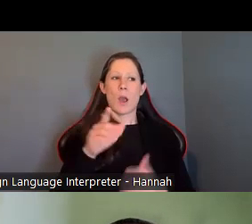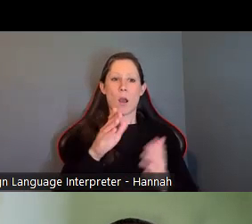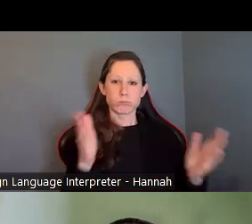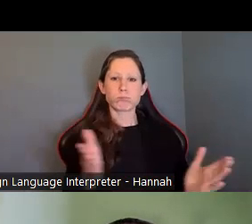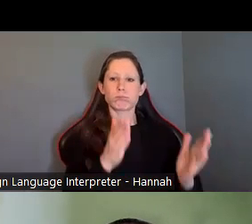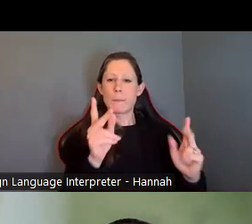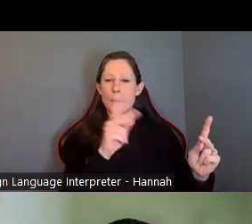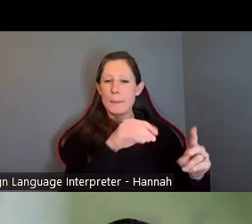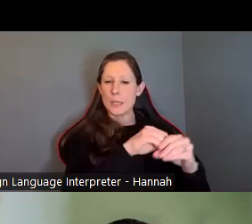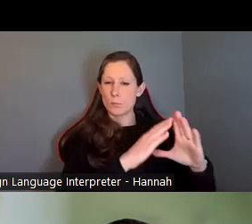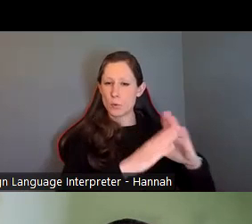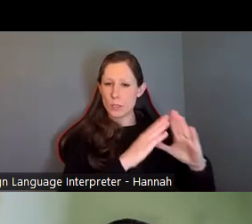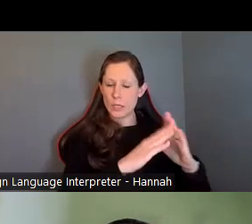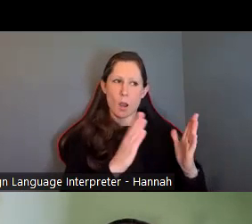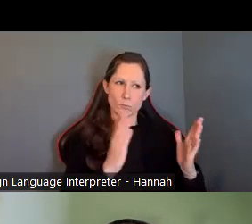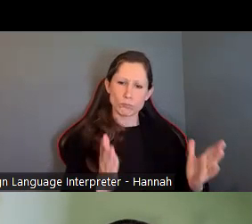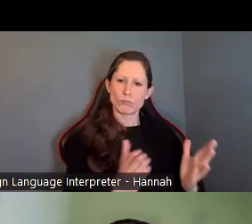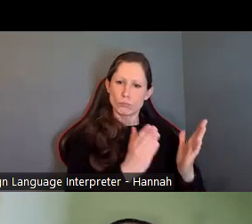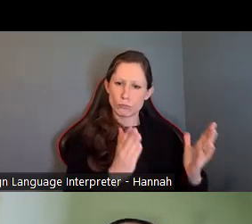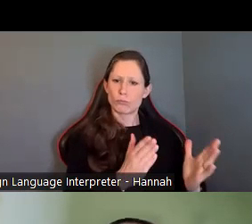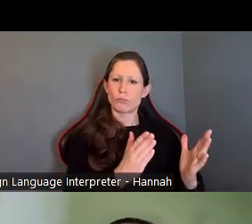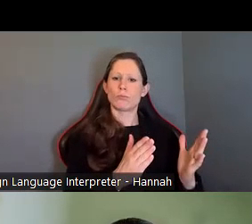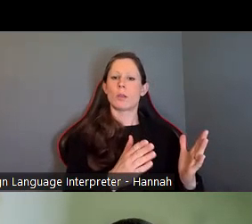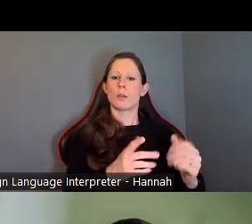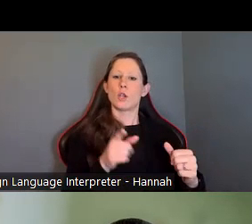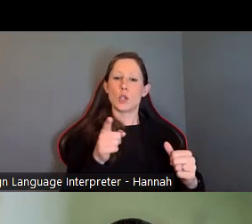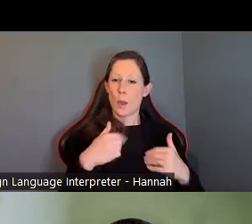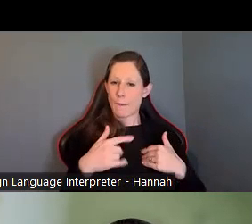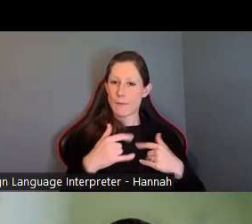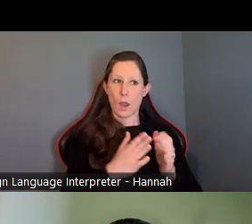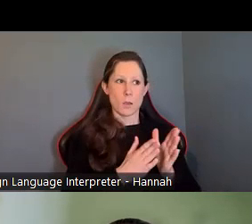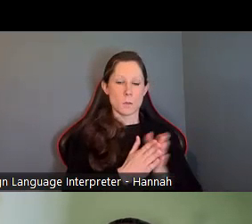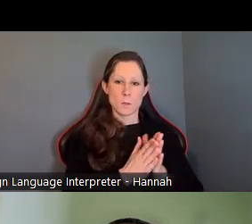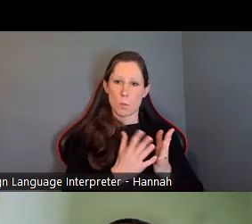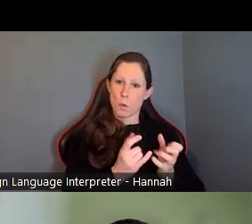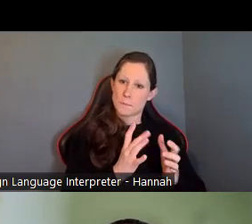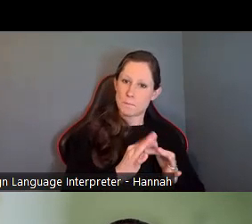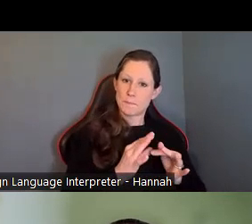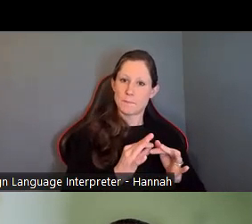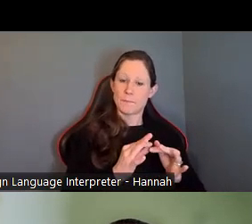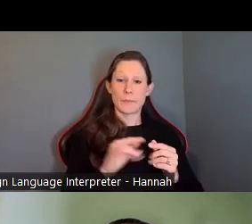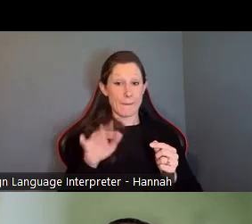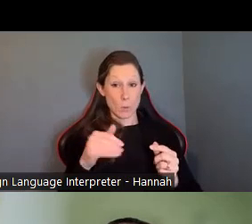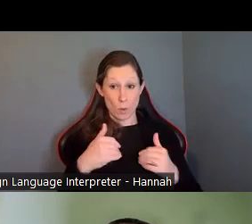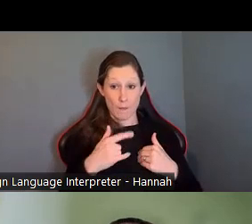community from which you have that urge to speak. If you have the urge to advocate for